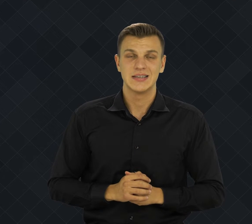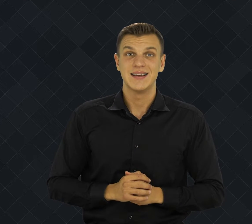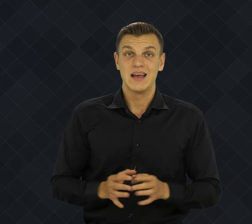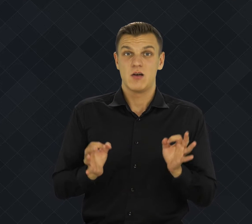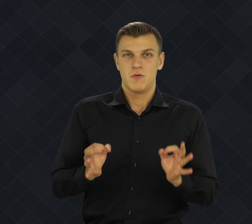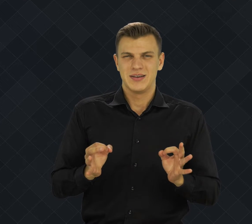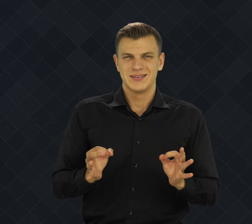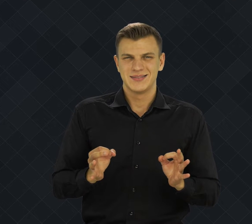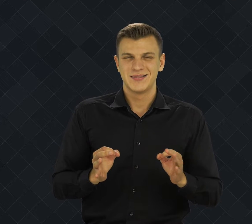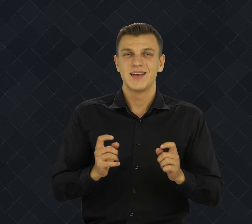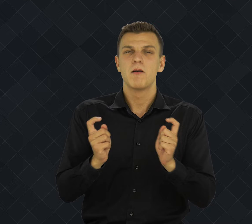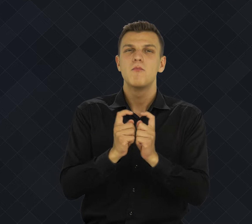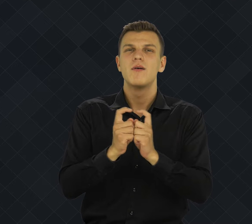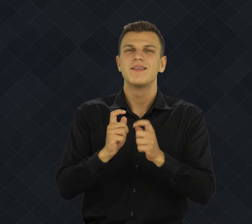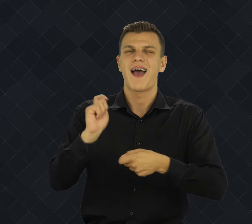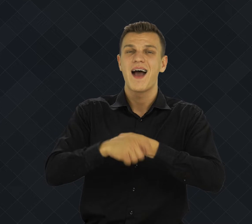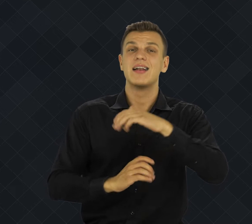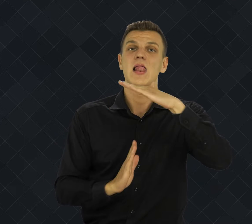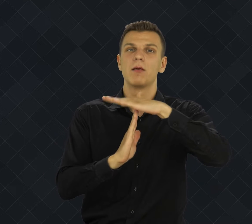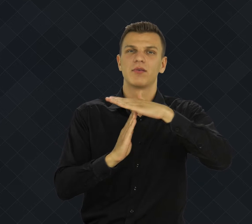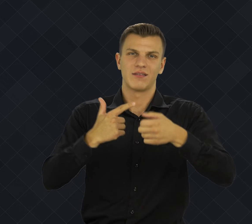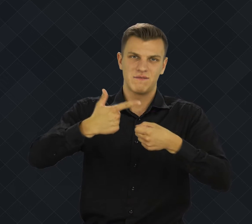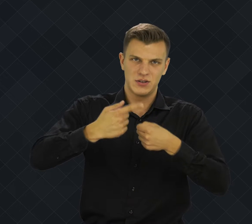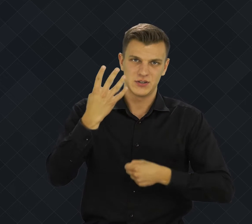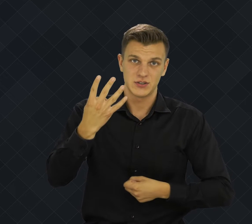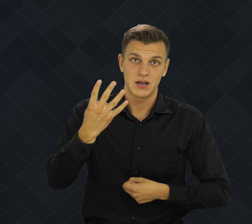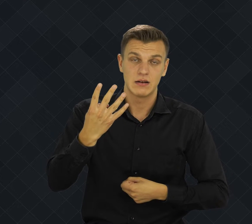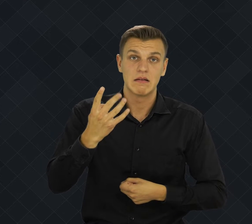Currently the penalty point limit is 24.